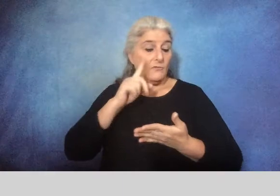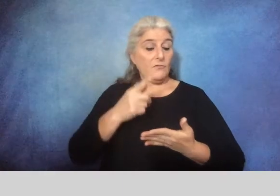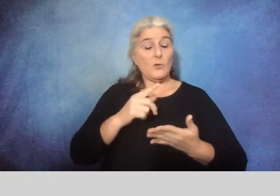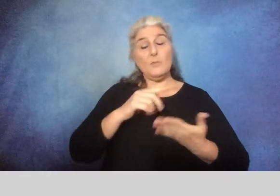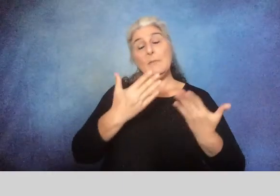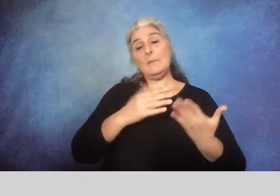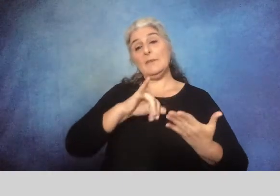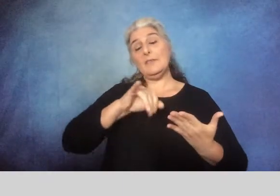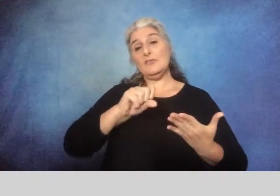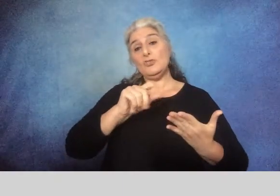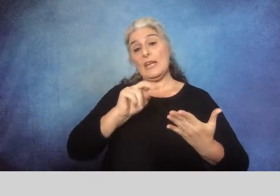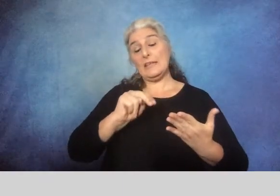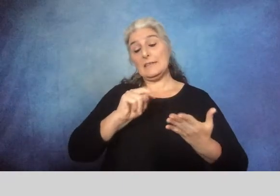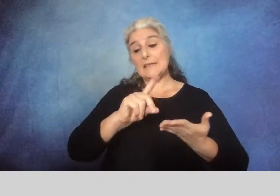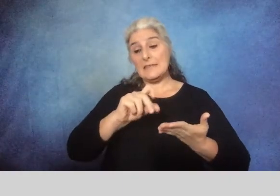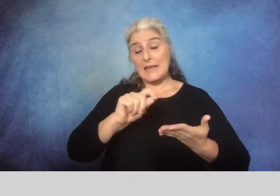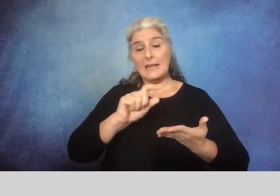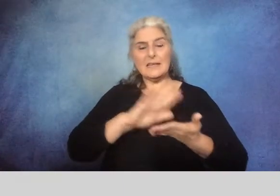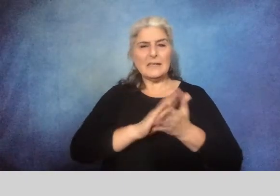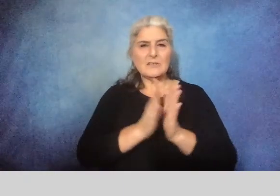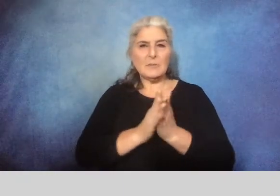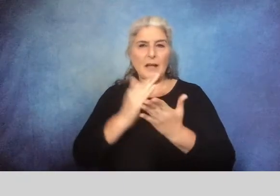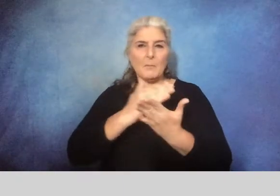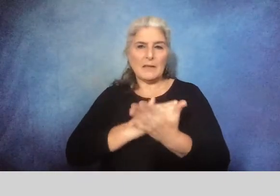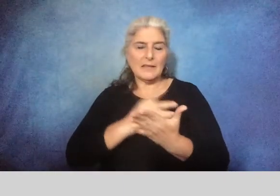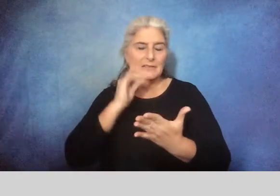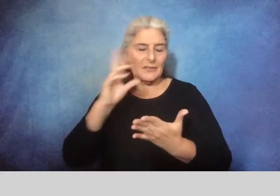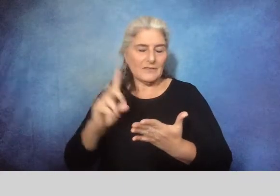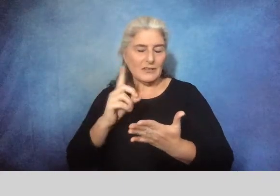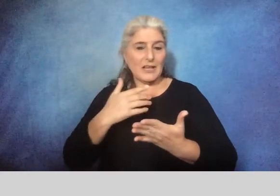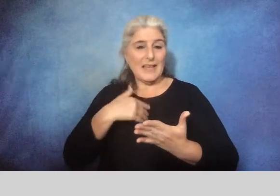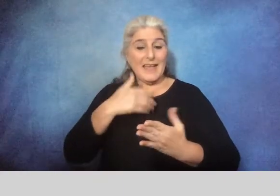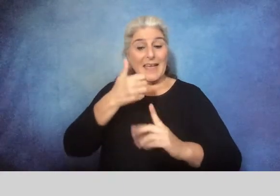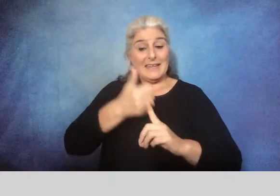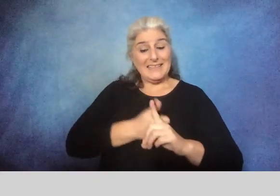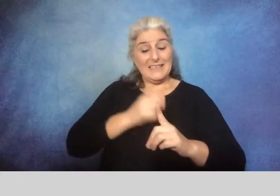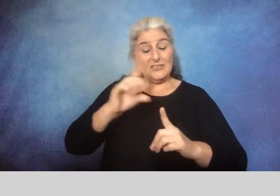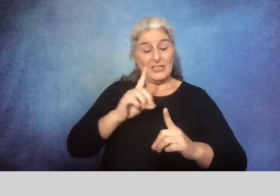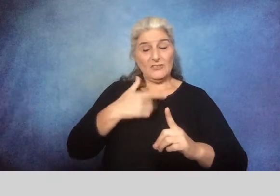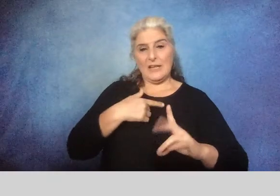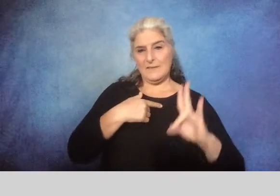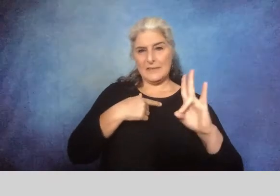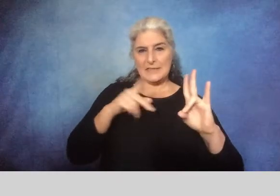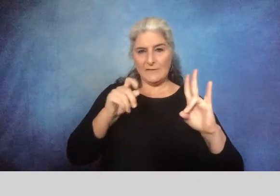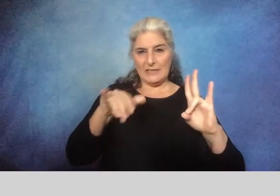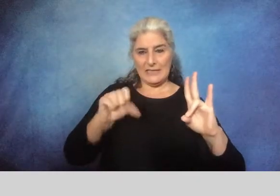of dictionaries with seven keys in each dictionary. And the first is the author name.